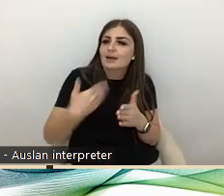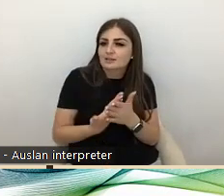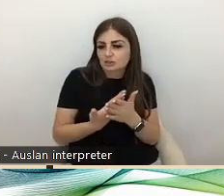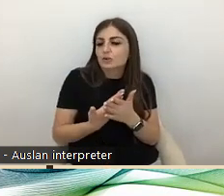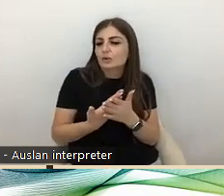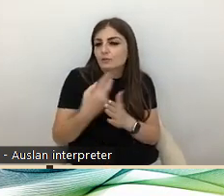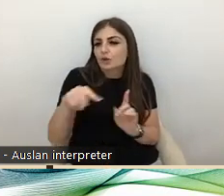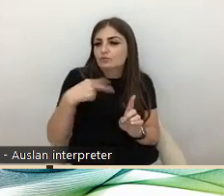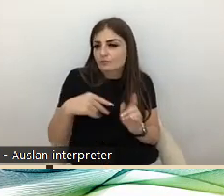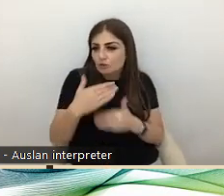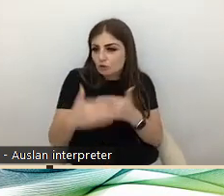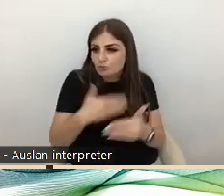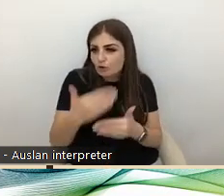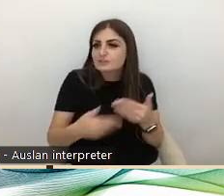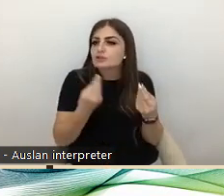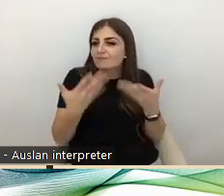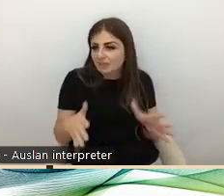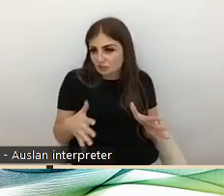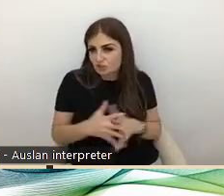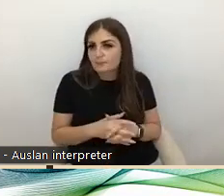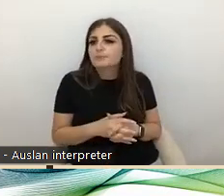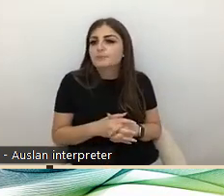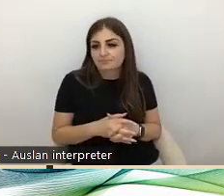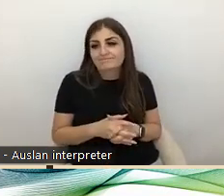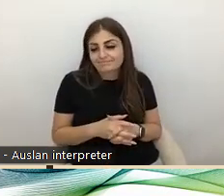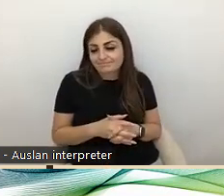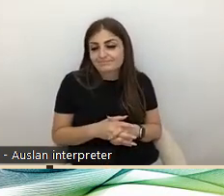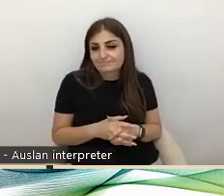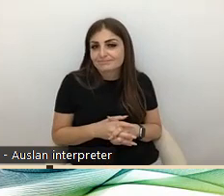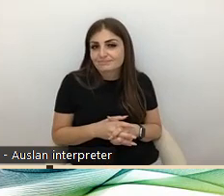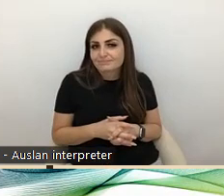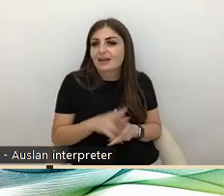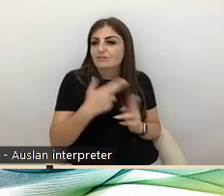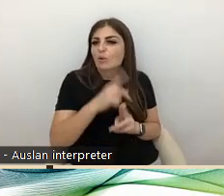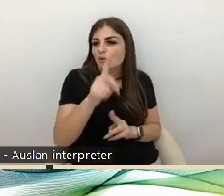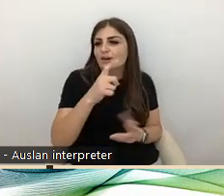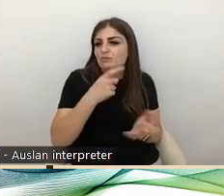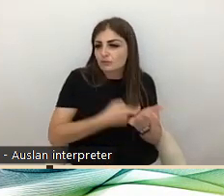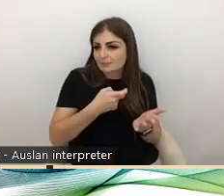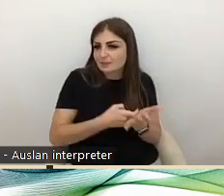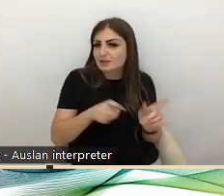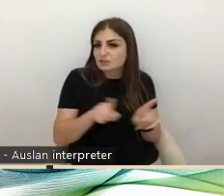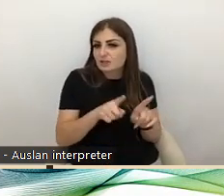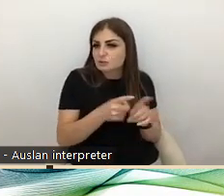Expert Review process to be completed and for the Independent Expert to review additional